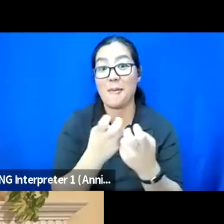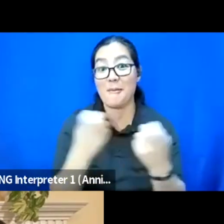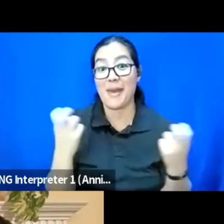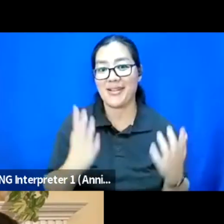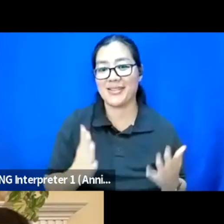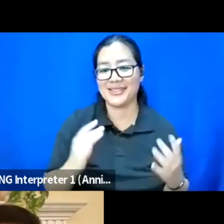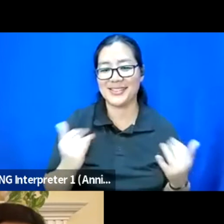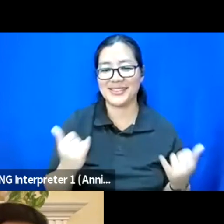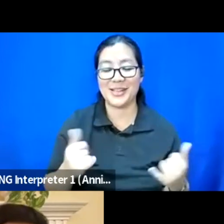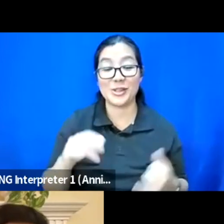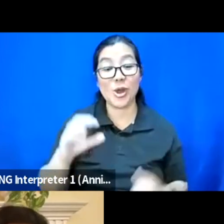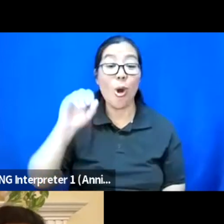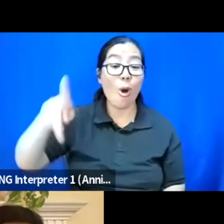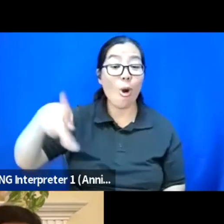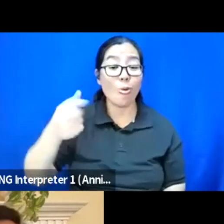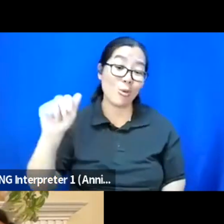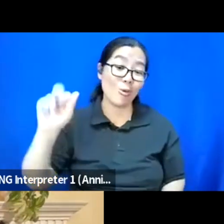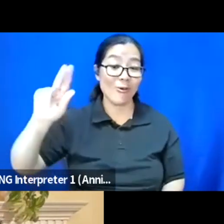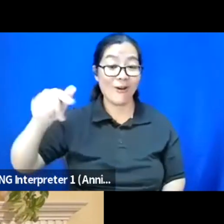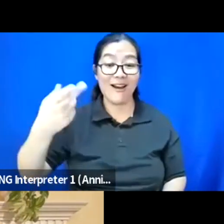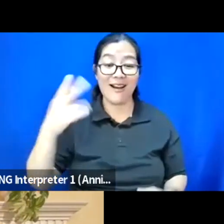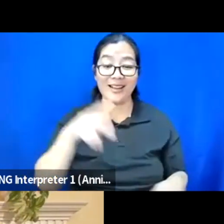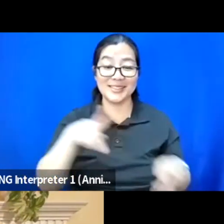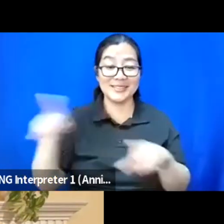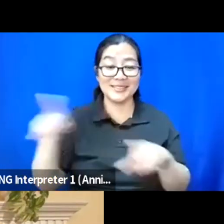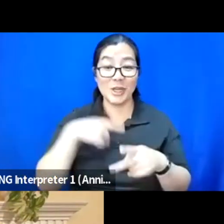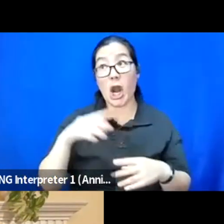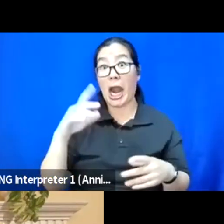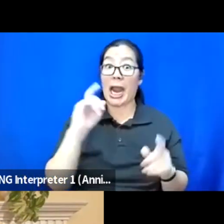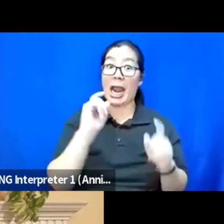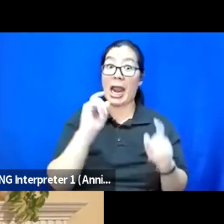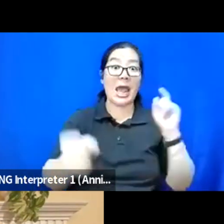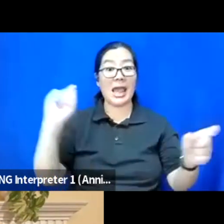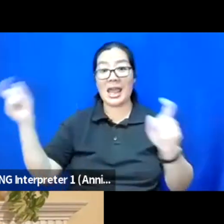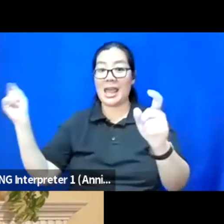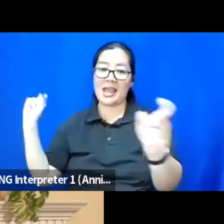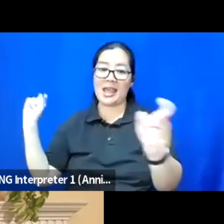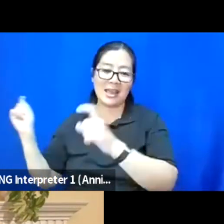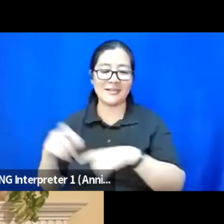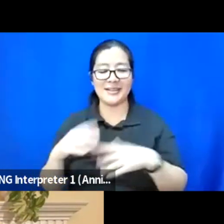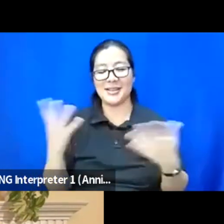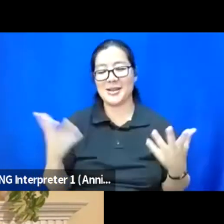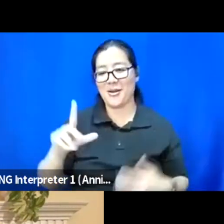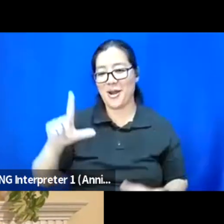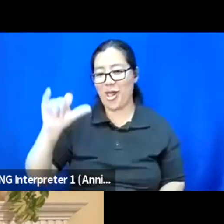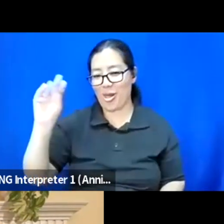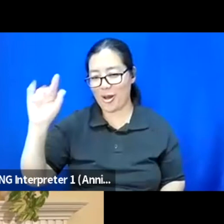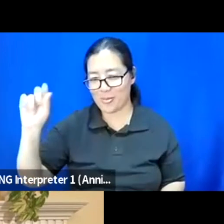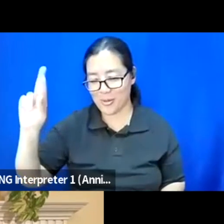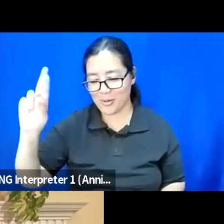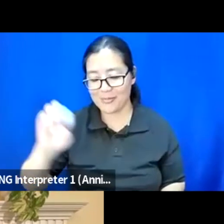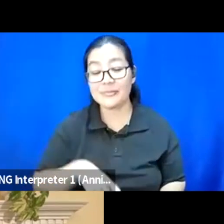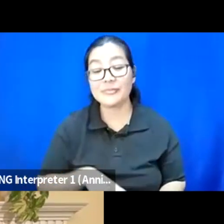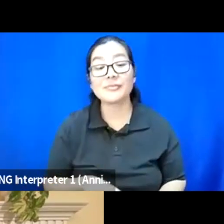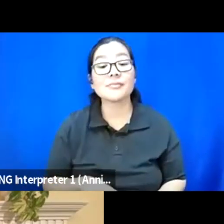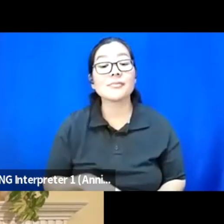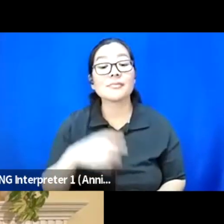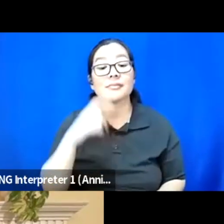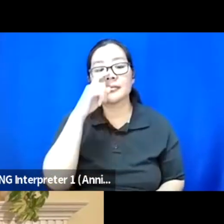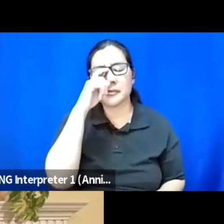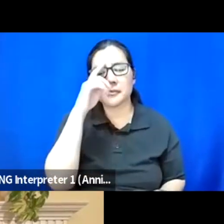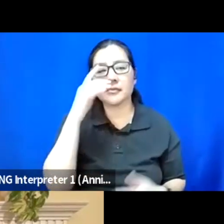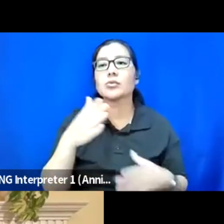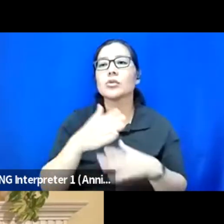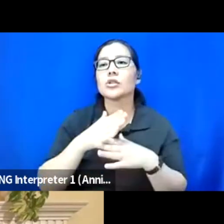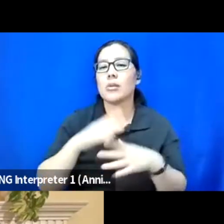Caylan Phillips, Melissa Hill, and Sally Hessler [assumed spellings].